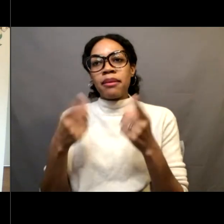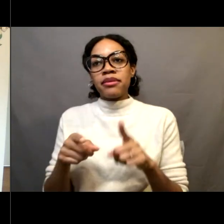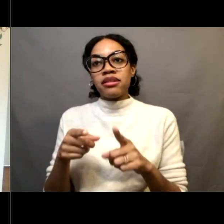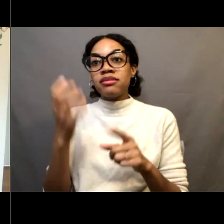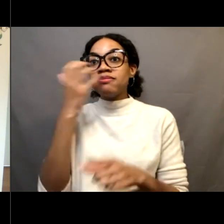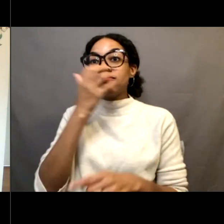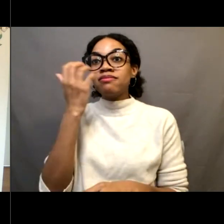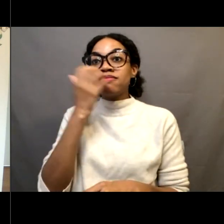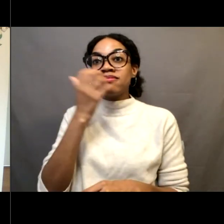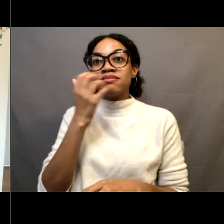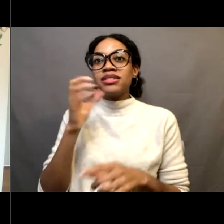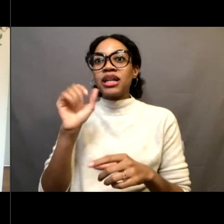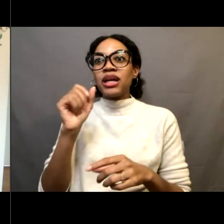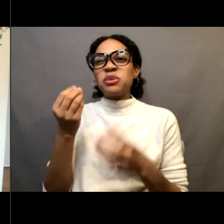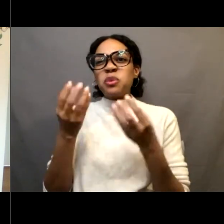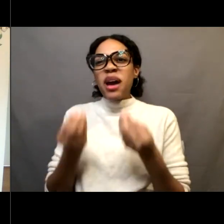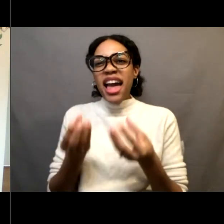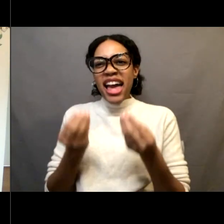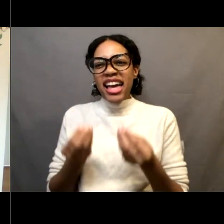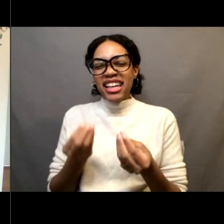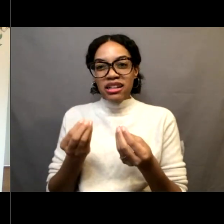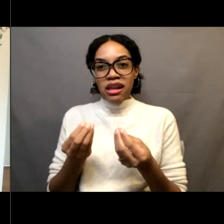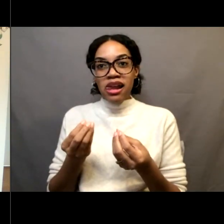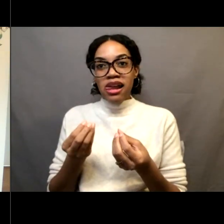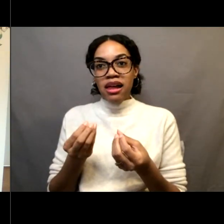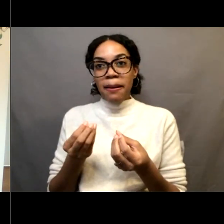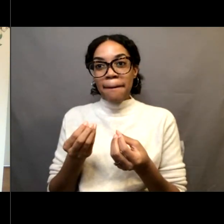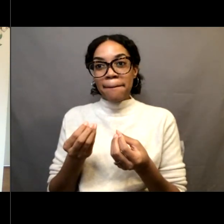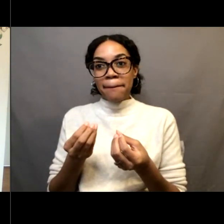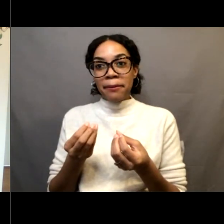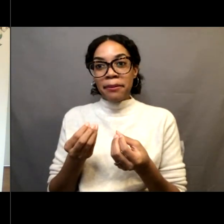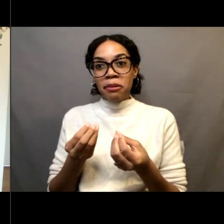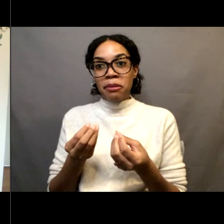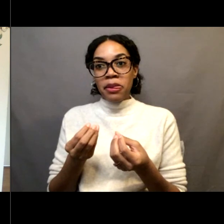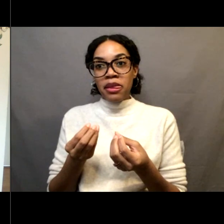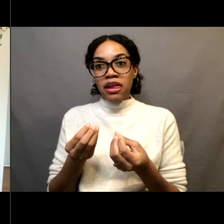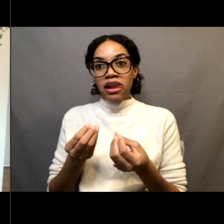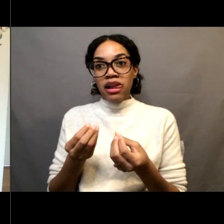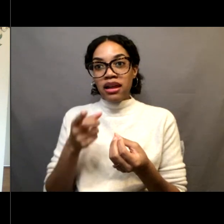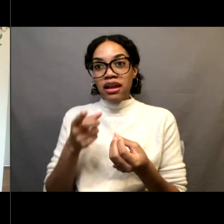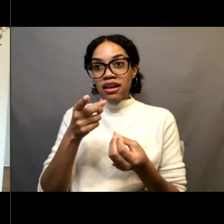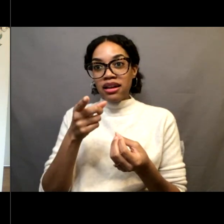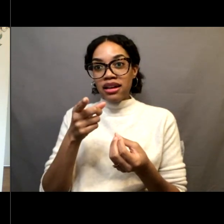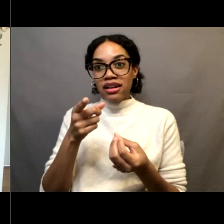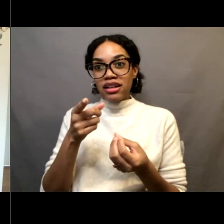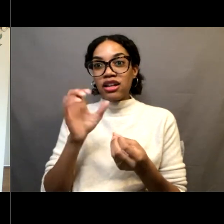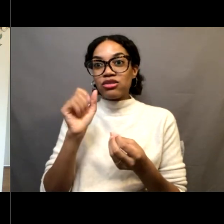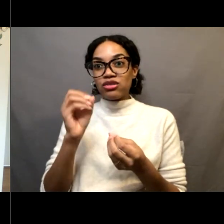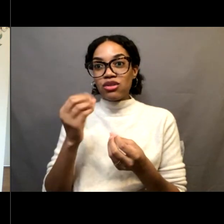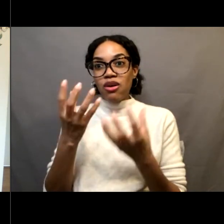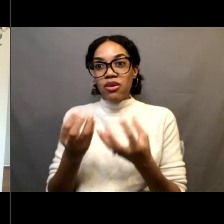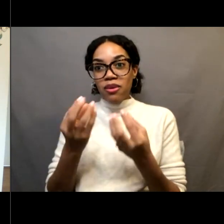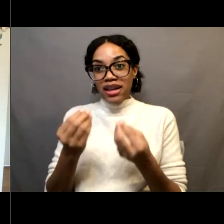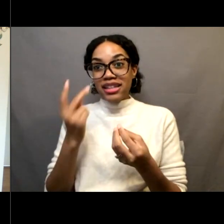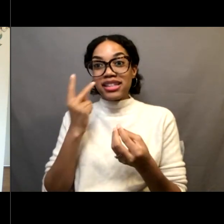It's so wet that the sponge couldn't even get all of it. I did not expect it to be this wet. So there's water pouring out